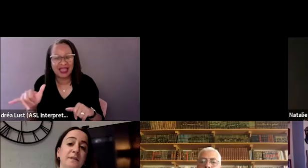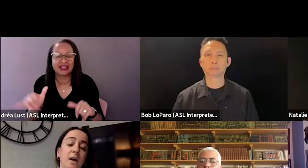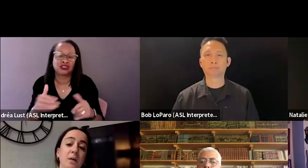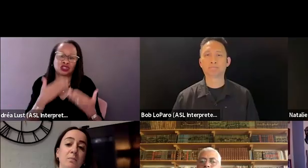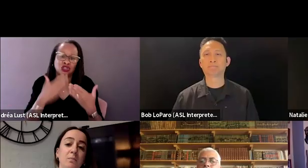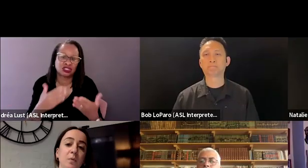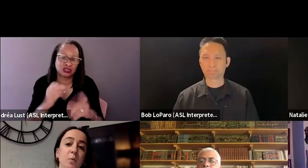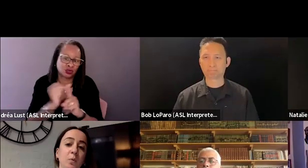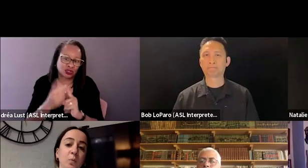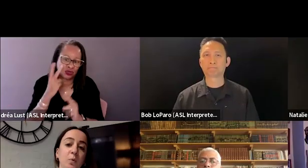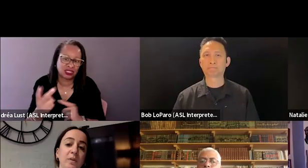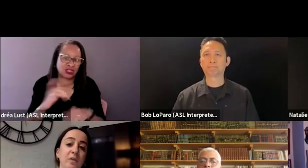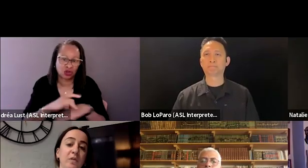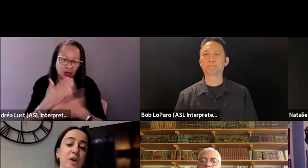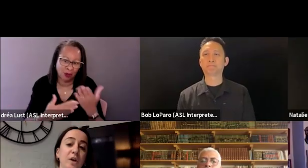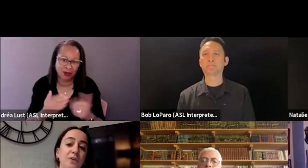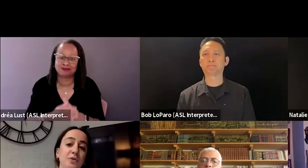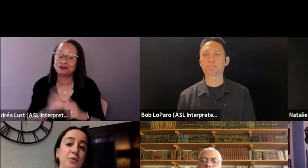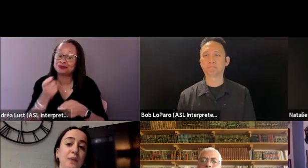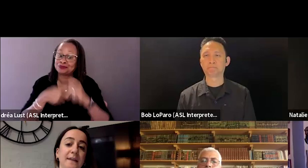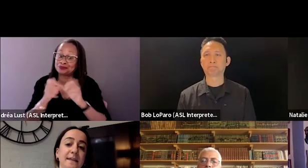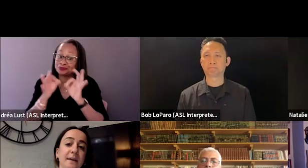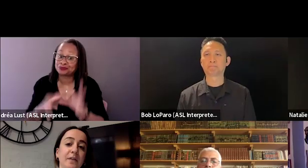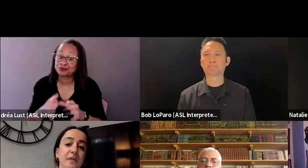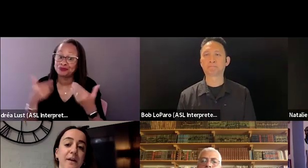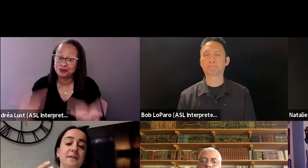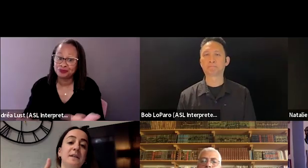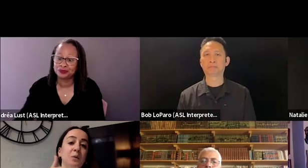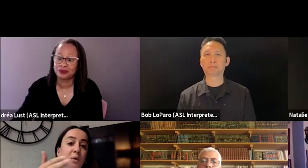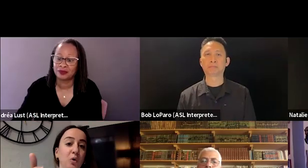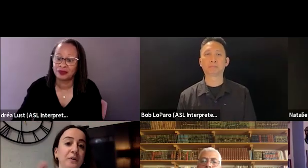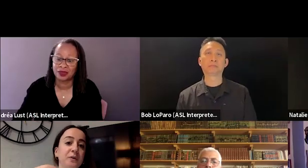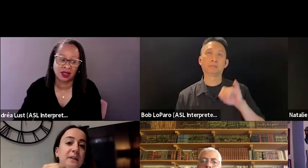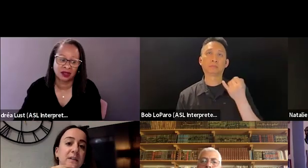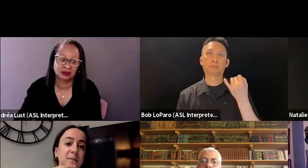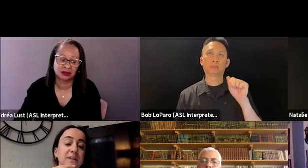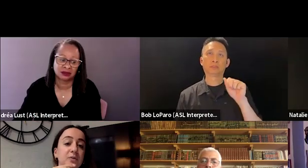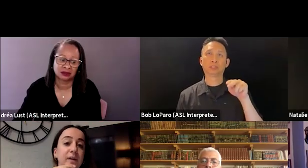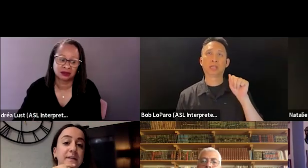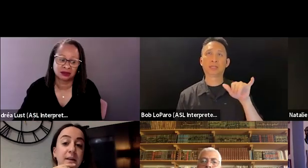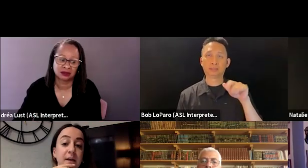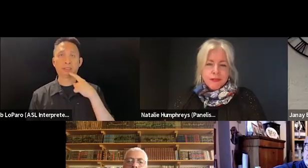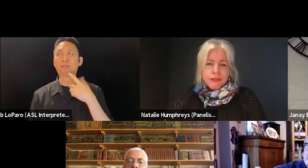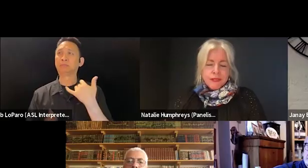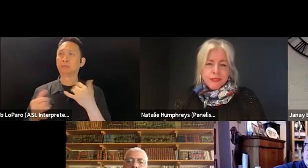And with regards to getting the financing. And we'll go a little bit into that